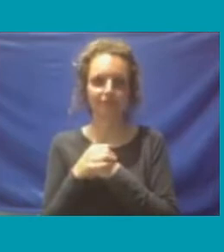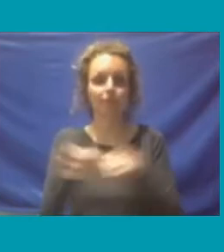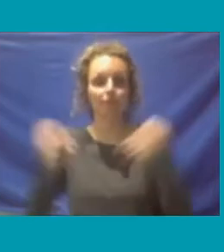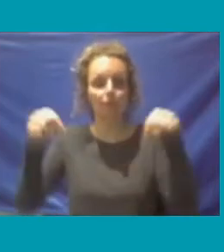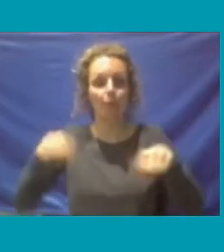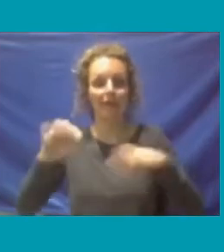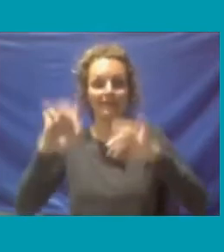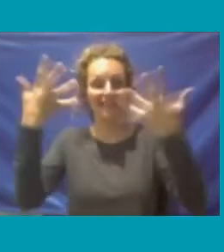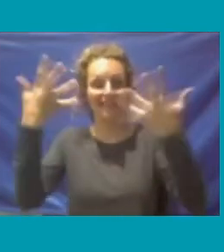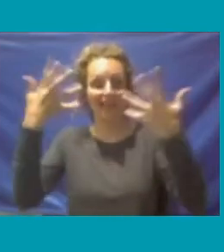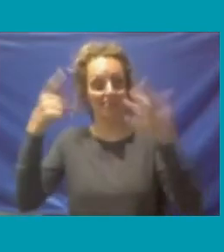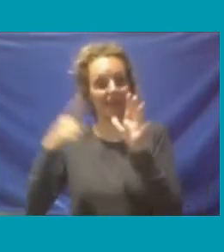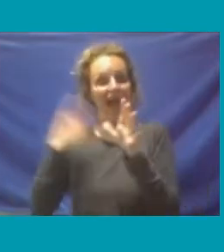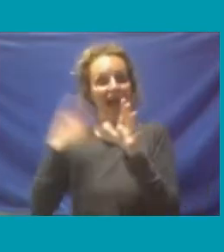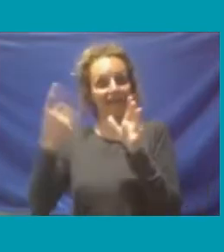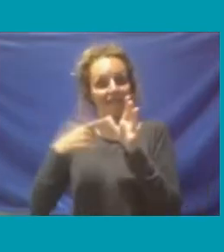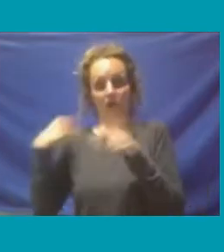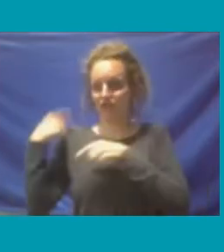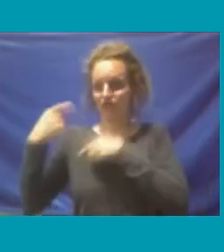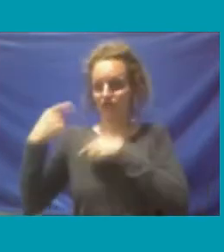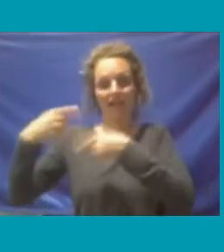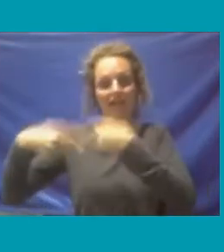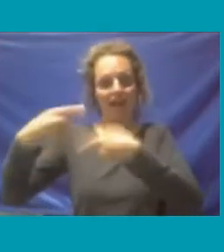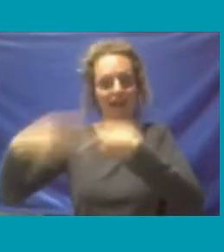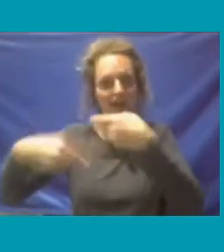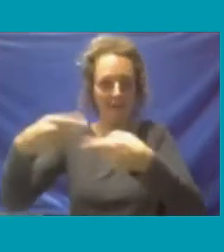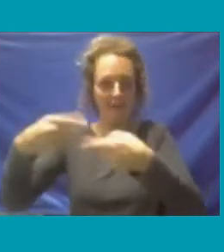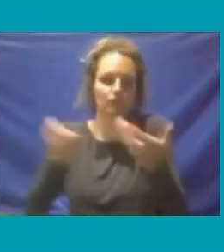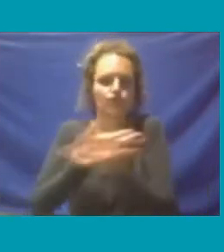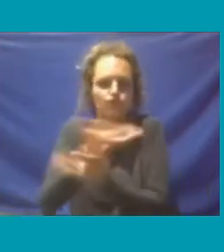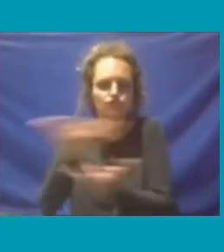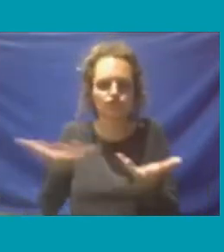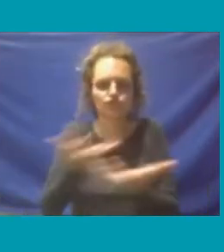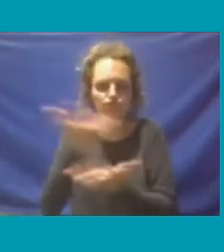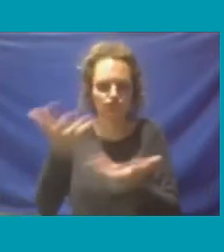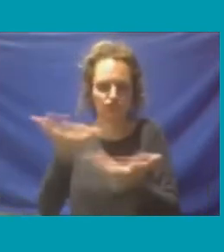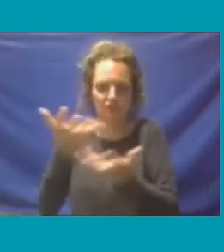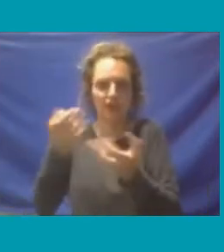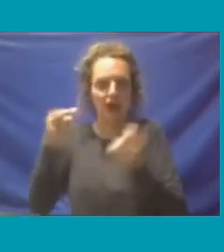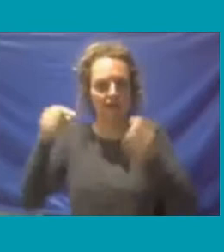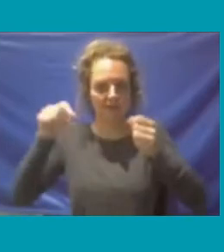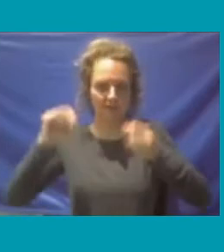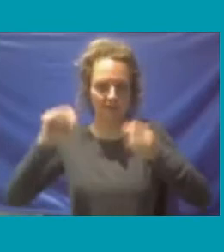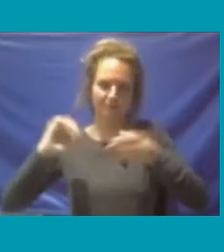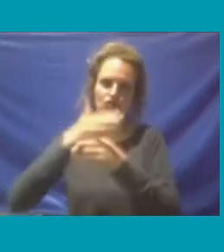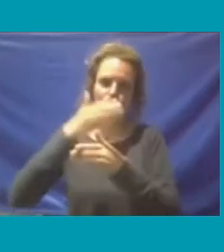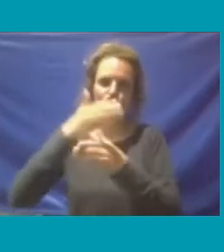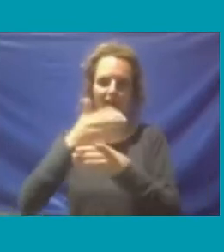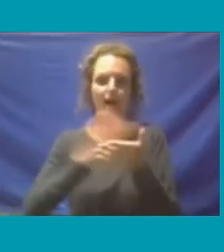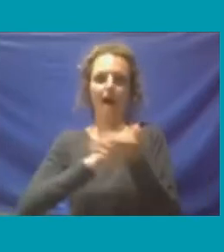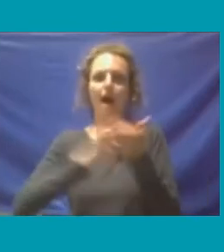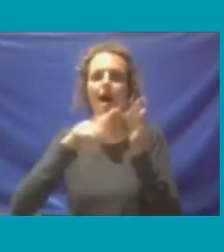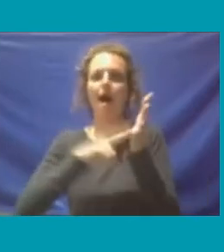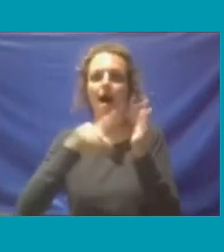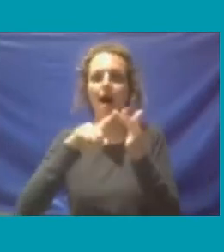to discuss and launch our Career Hive, so we'll have some videos, some testimonials.